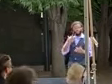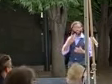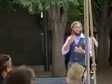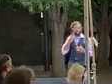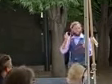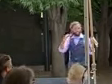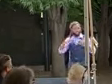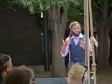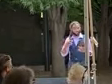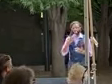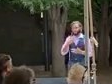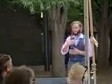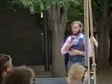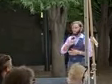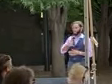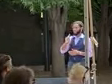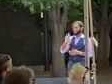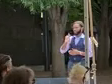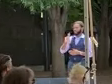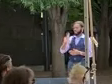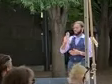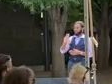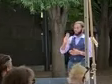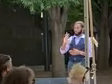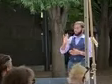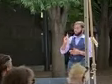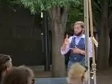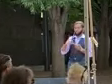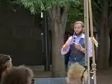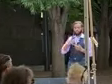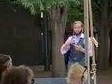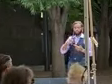Thank you, Senator Duckworth, Congresswoman Holmes Norton, Peter Kovler,